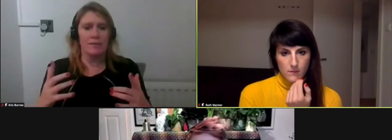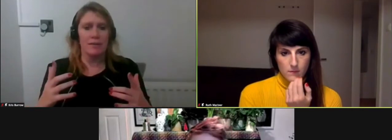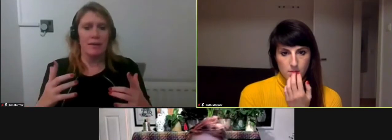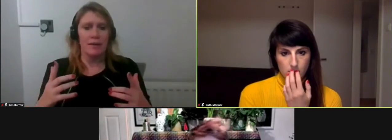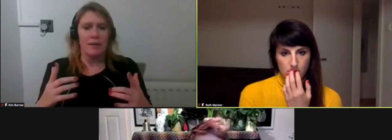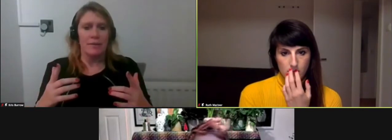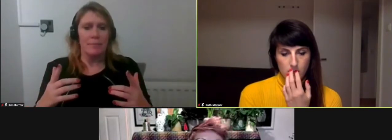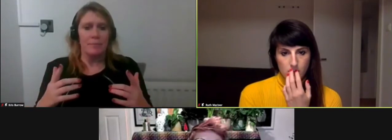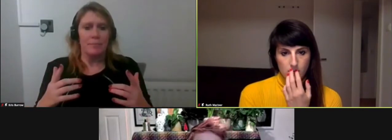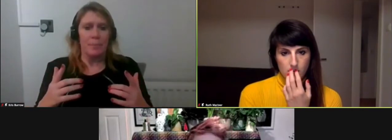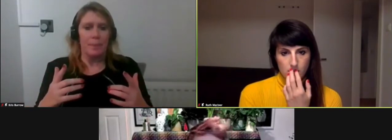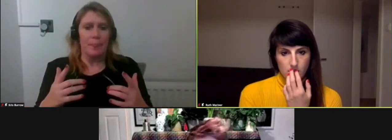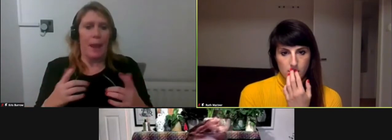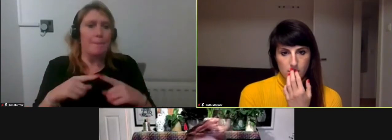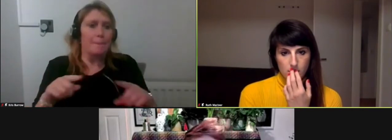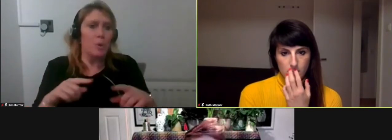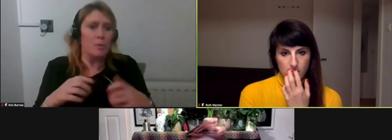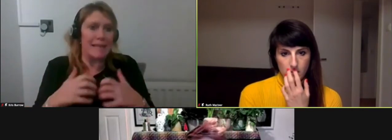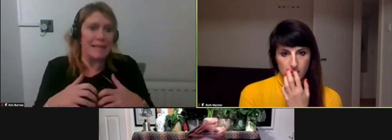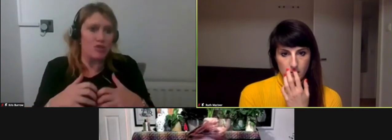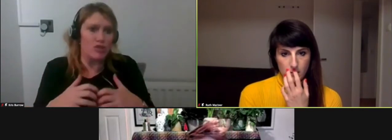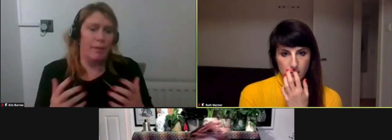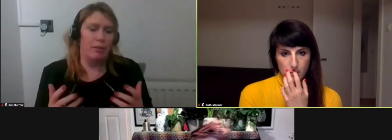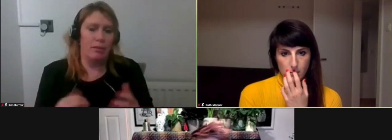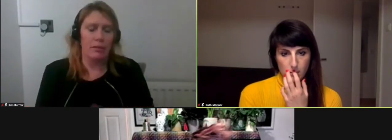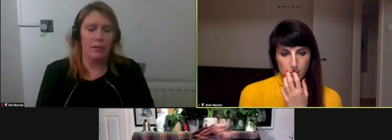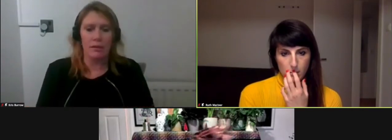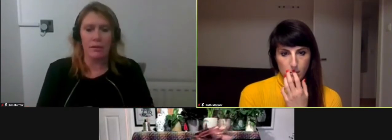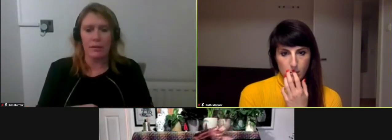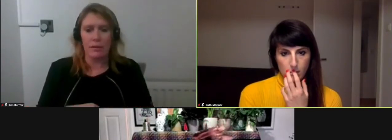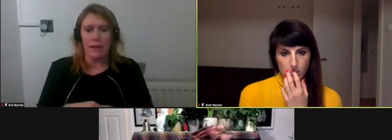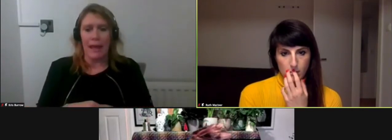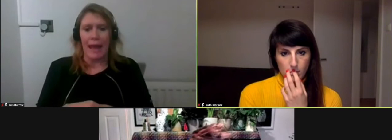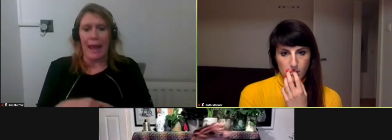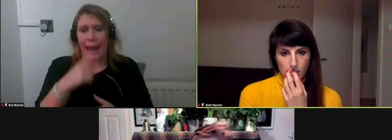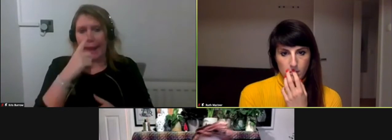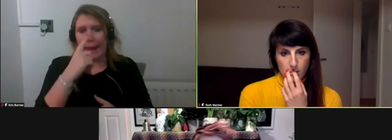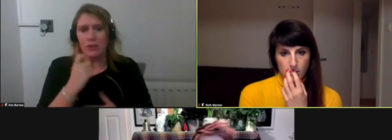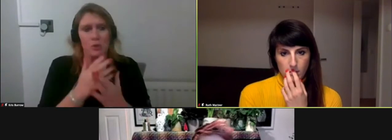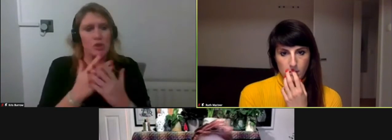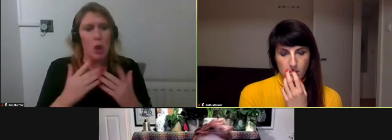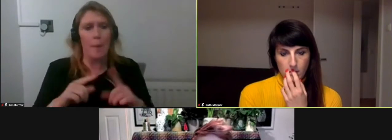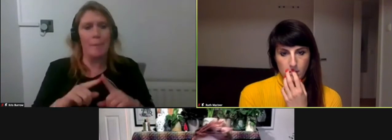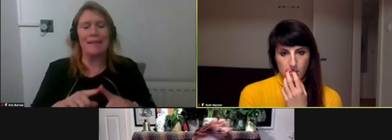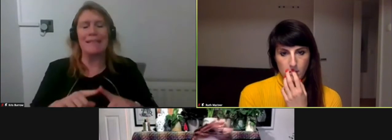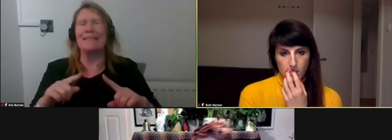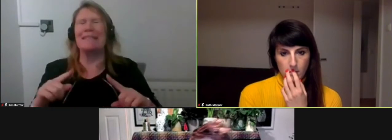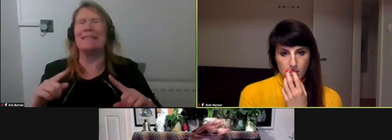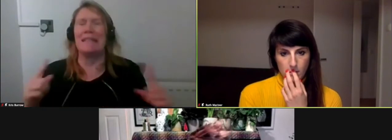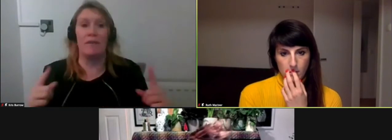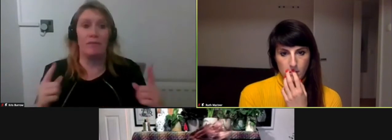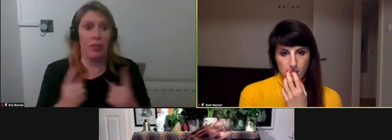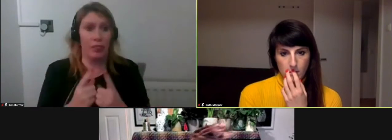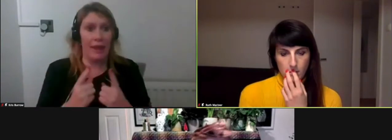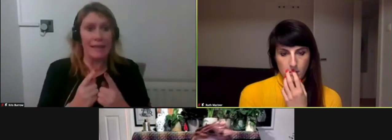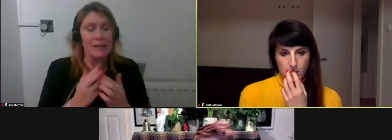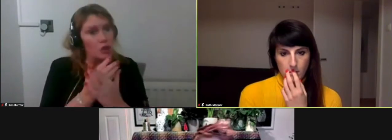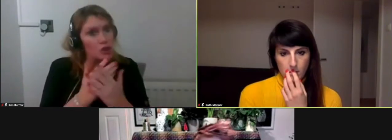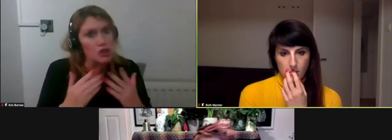in one kind of package it can do so many different things, it's got amazing different sound wells that can be